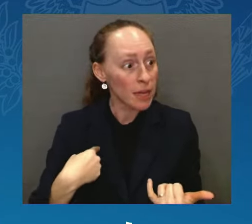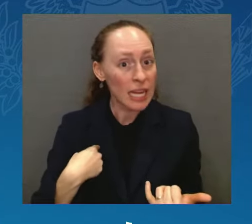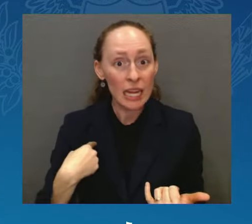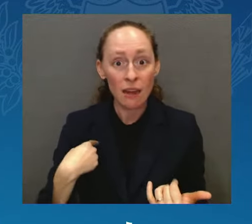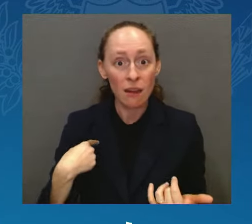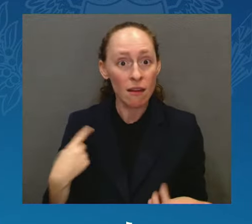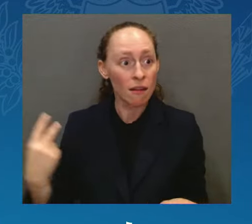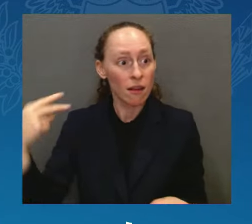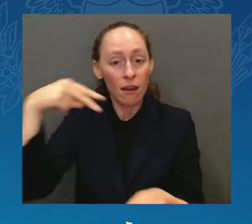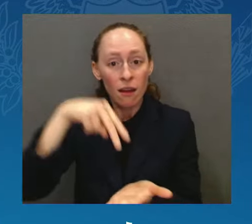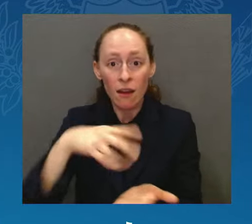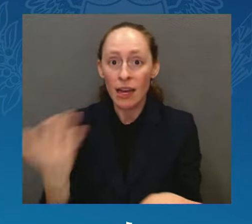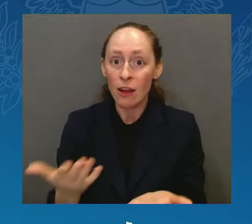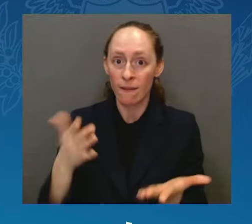That's the power of America.